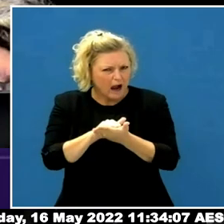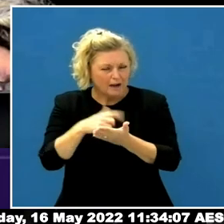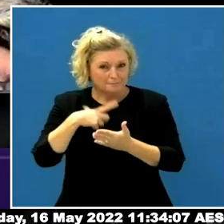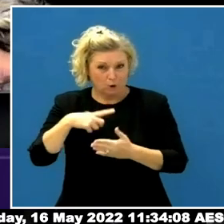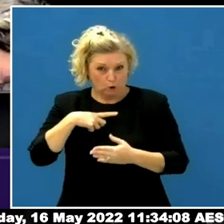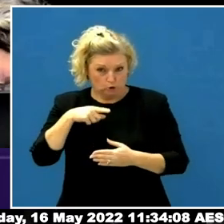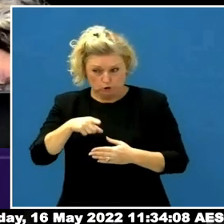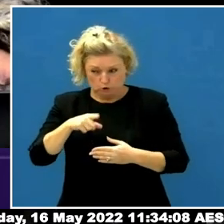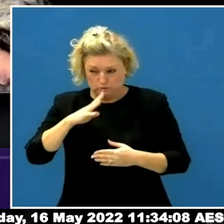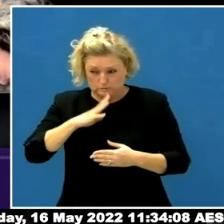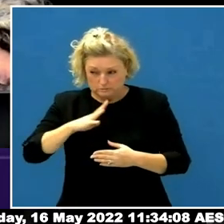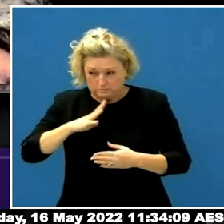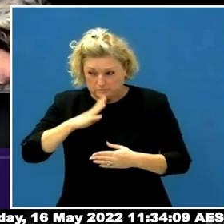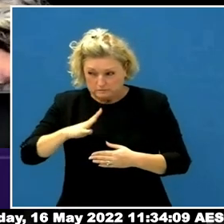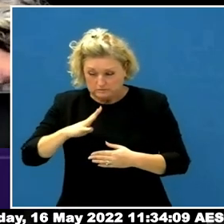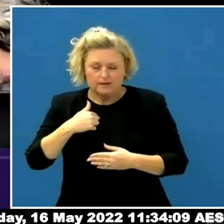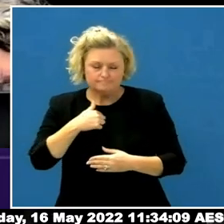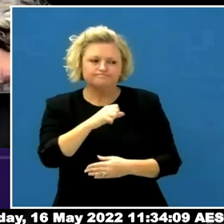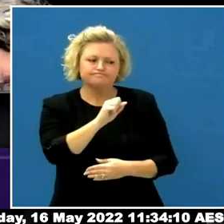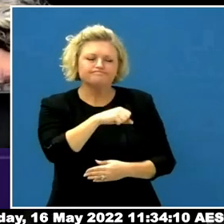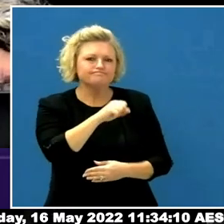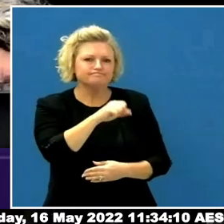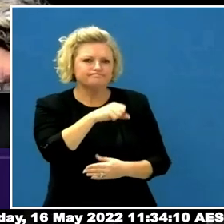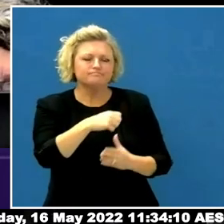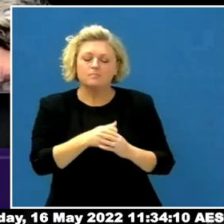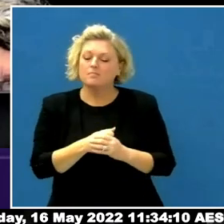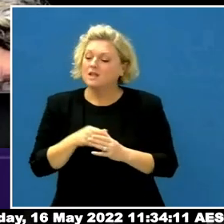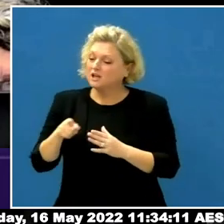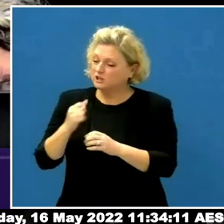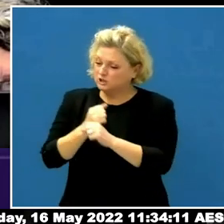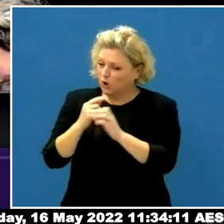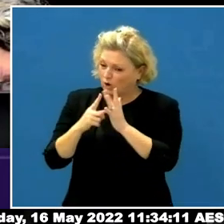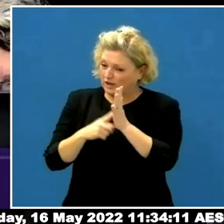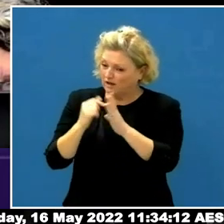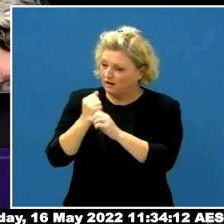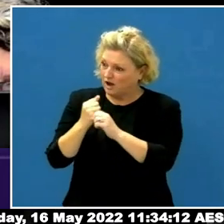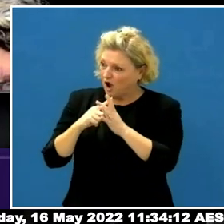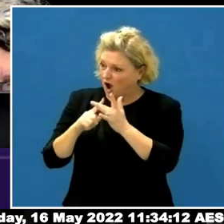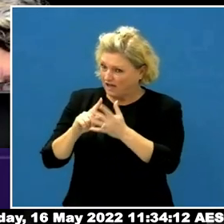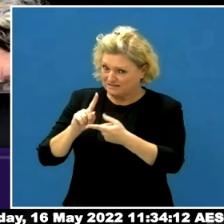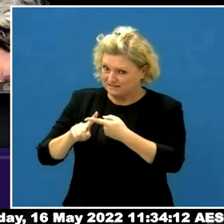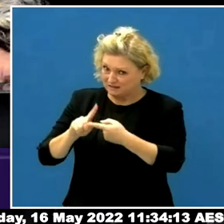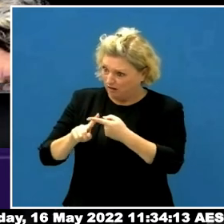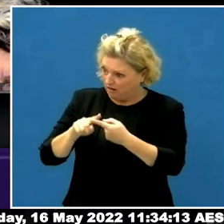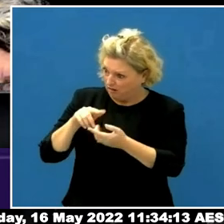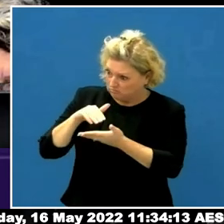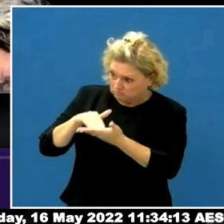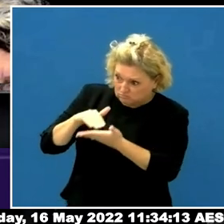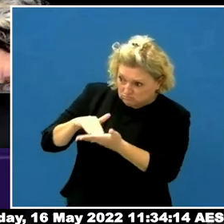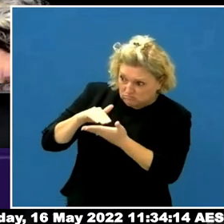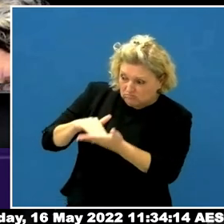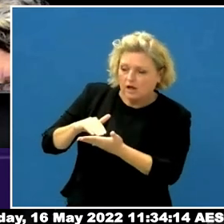Yes. MR FOGARTY: Do Gilgai still support Jason? No. MR FOGARTY: There was a handover at some stage I think in terms of support